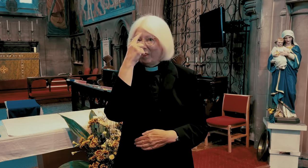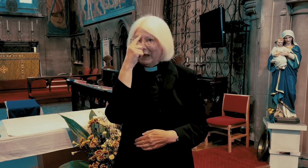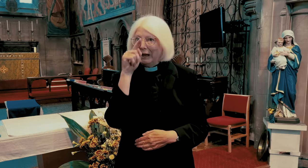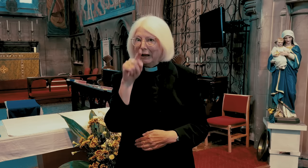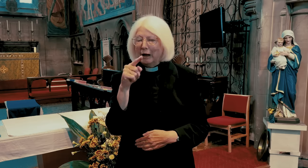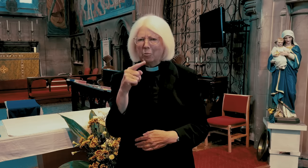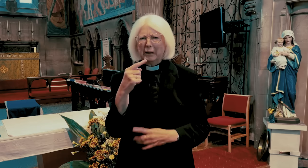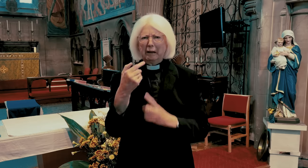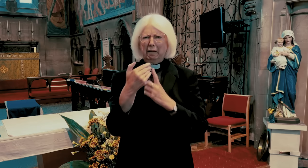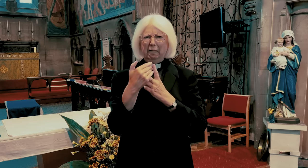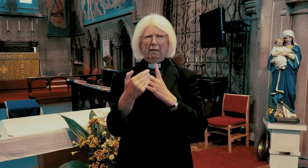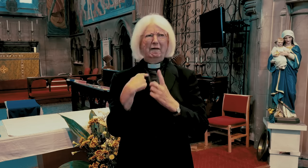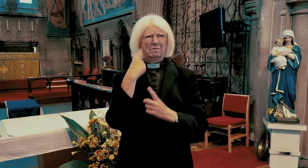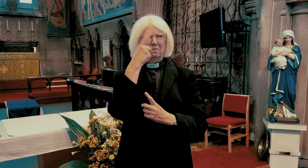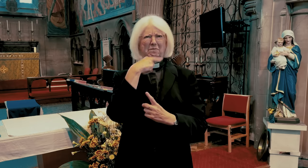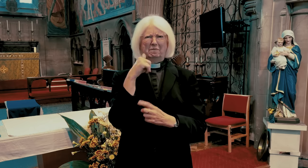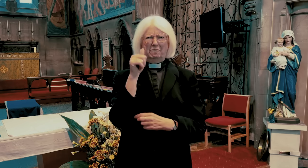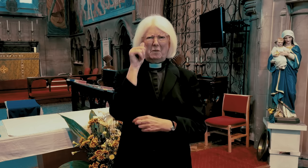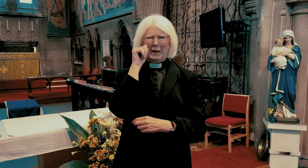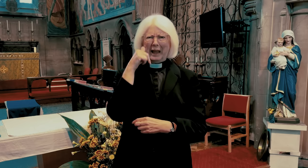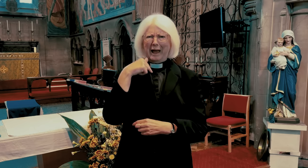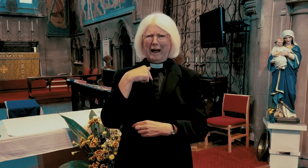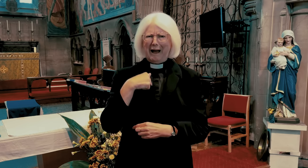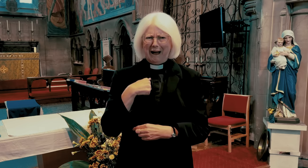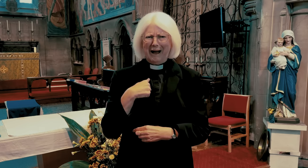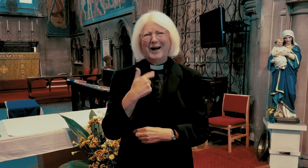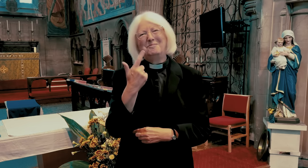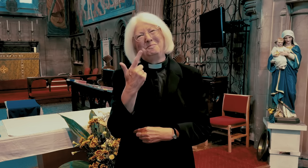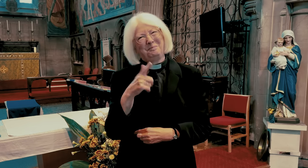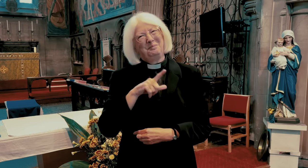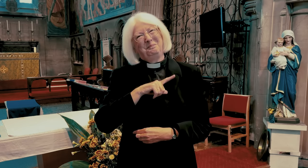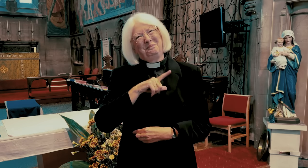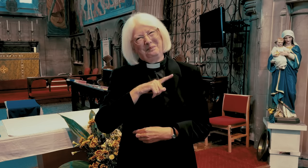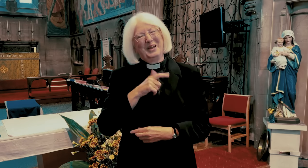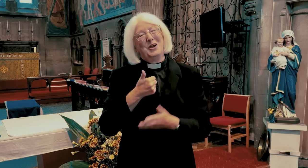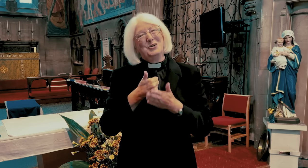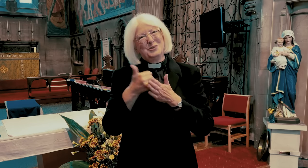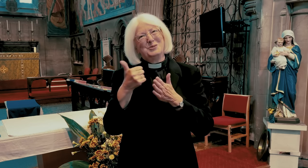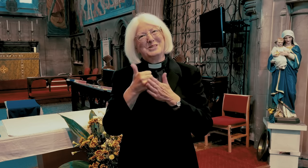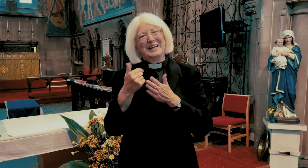If you're sat there thinking, "That face looks familiar," that's because usually